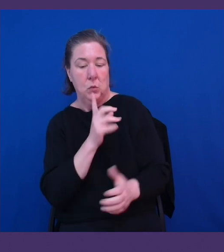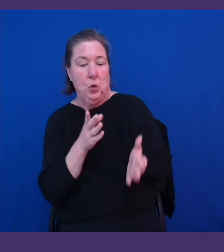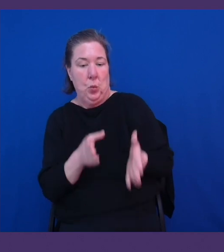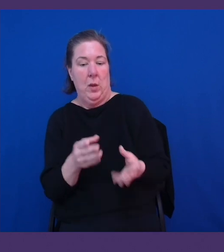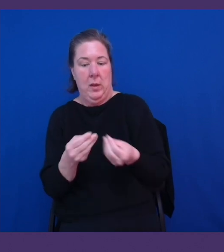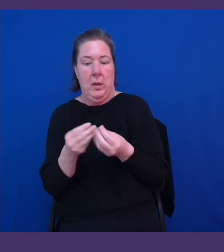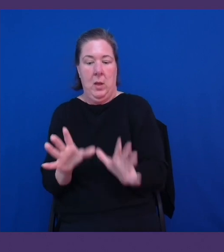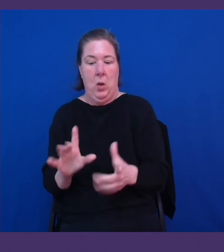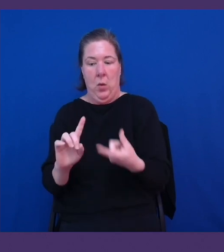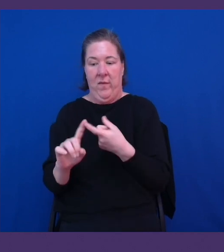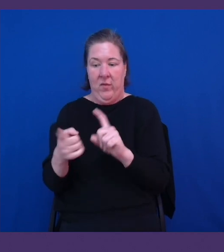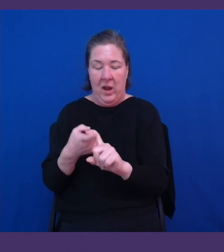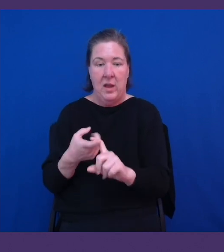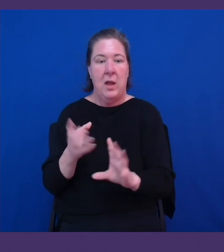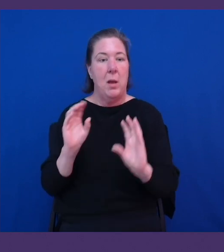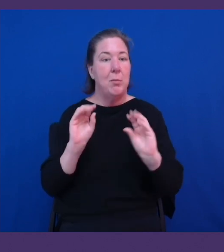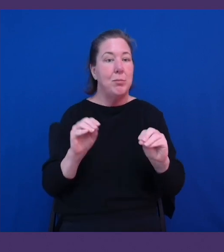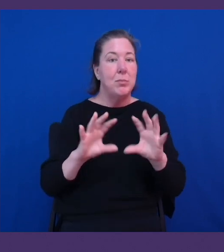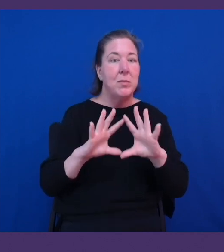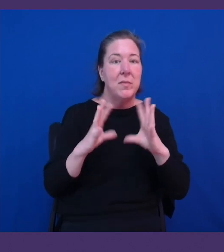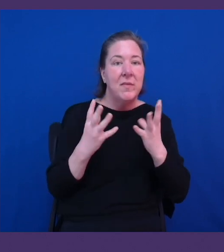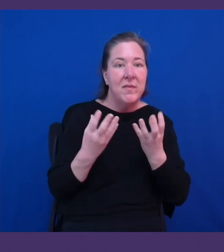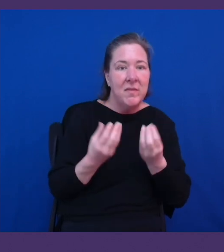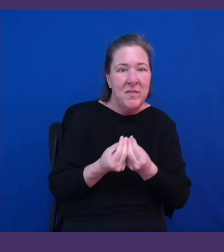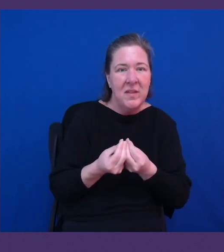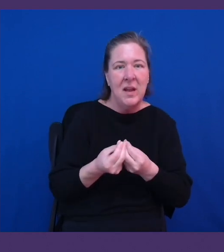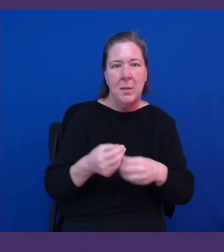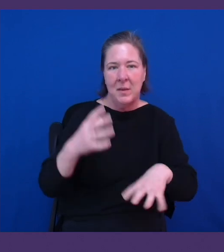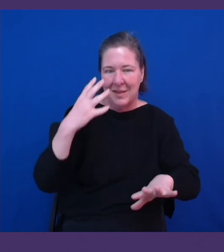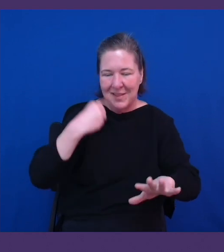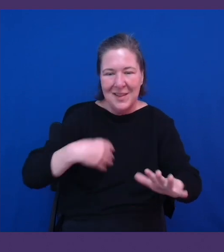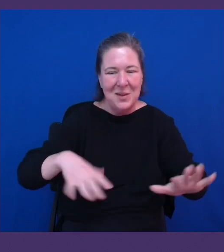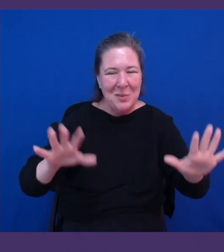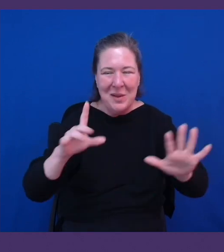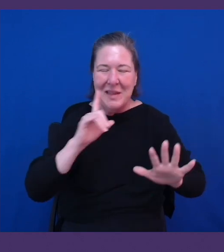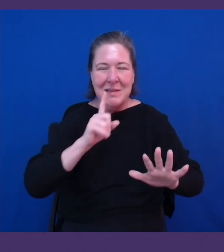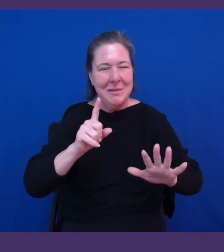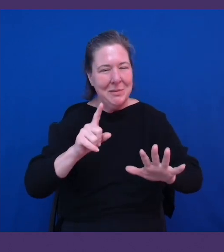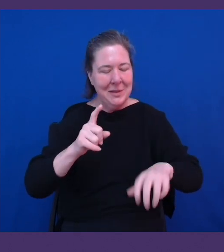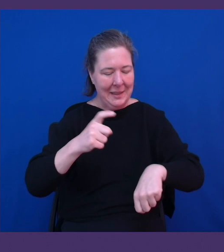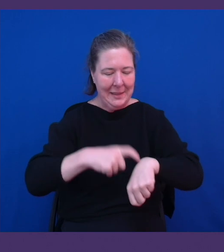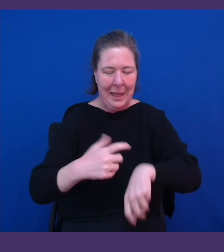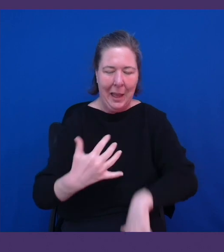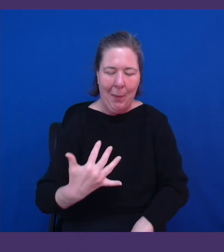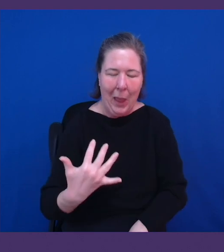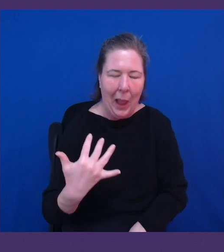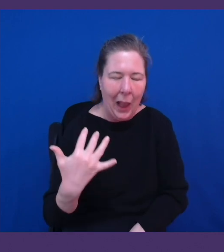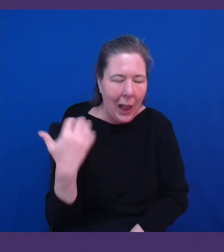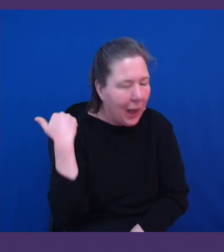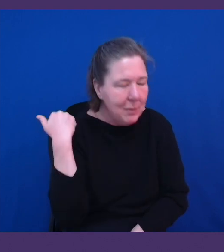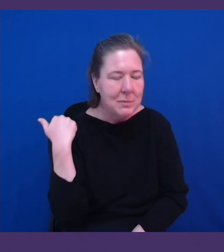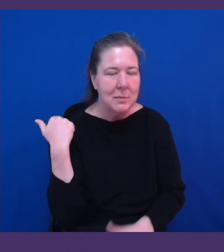and put family asleep, which is because it's very, very time-consuming and it's perceived as very, very boring.